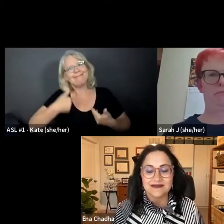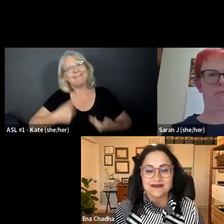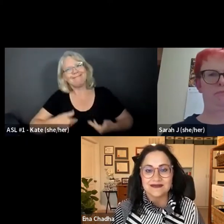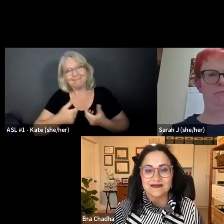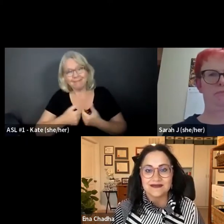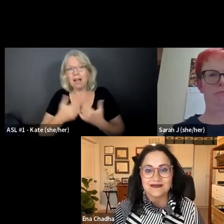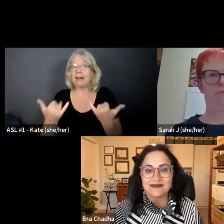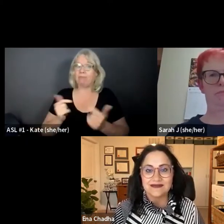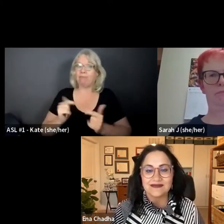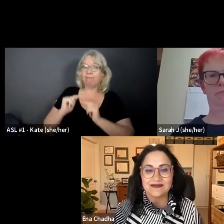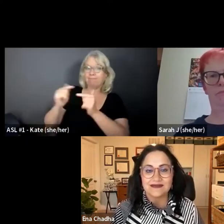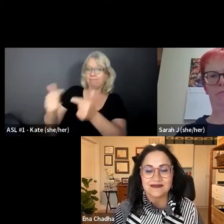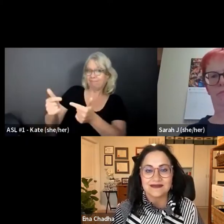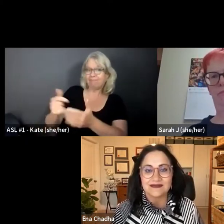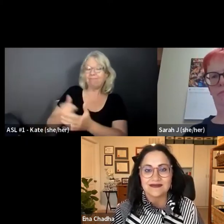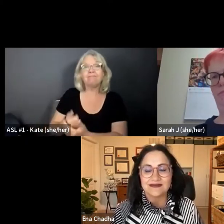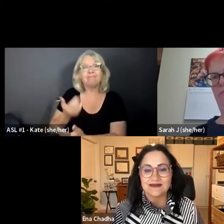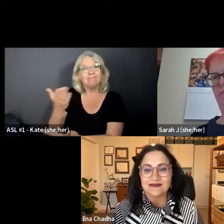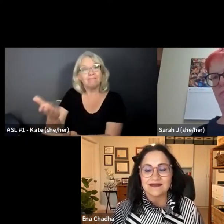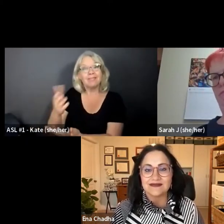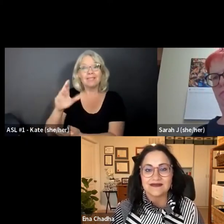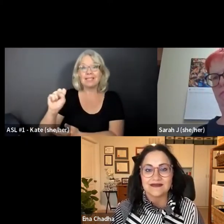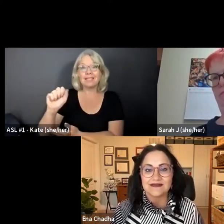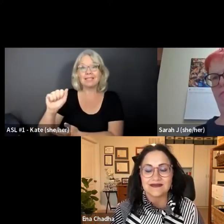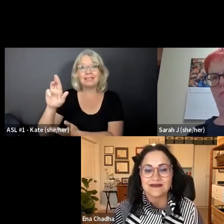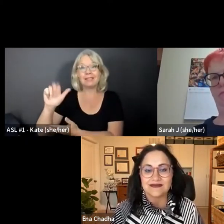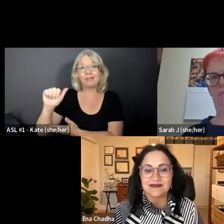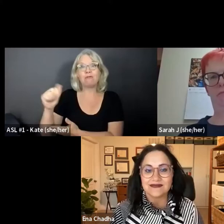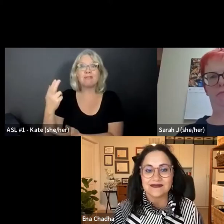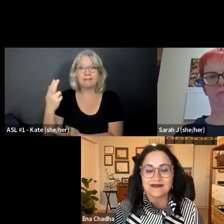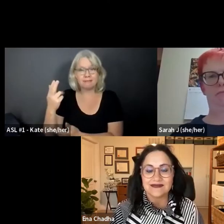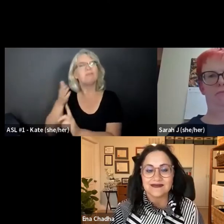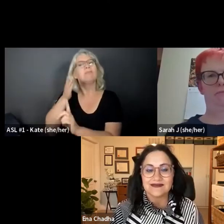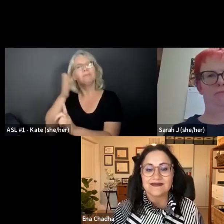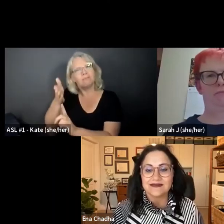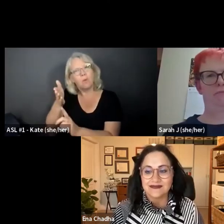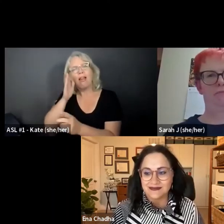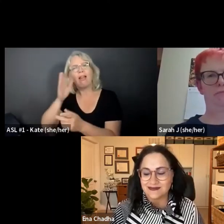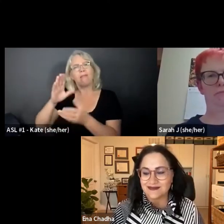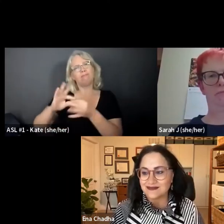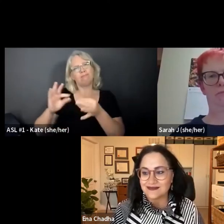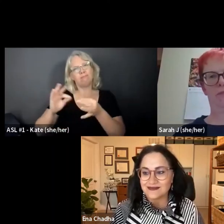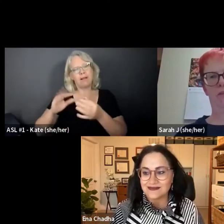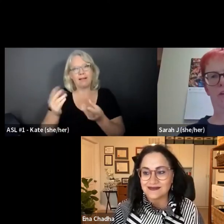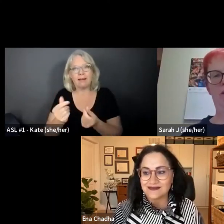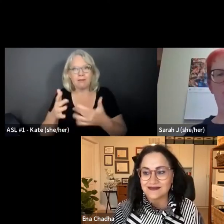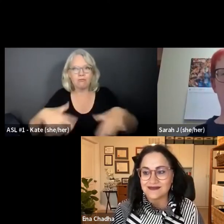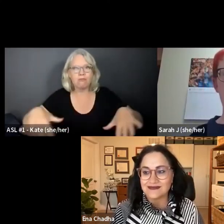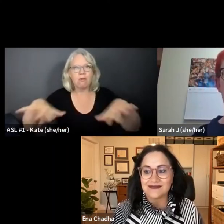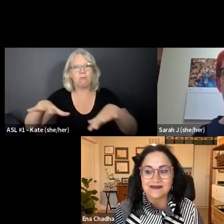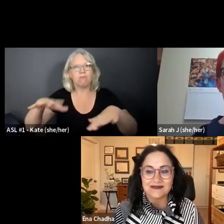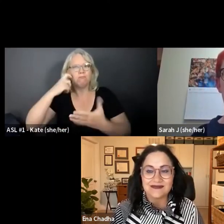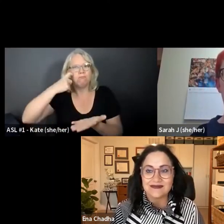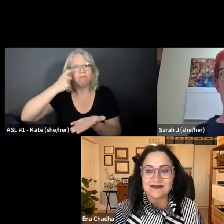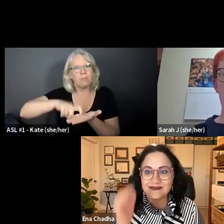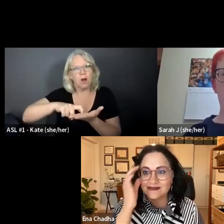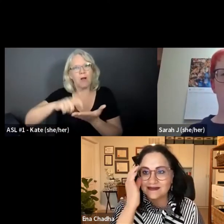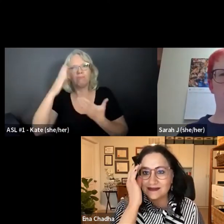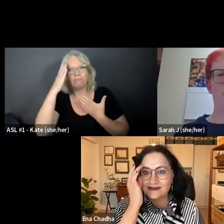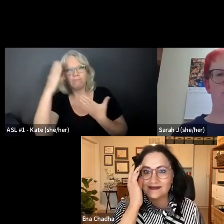AND NOW I'M GOING TO SEND IT TO SARAH TO READ THE LAND ACKNOWLEDGEMENT. Sarah: THANKS, BRETT.